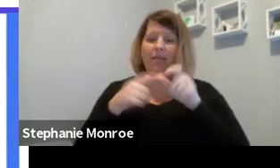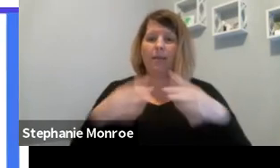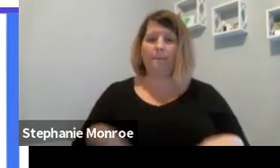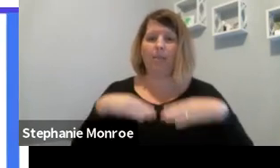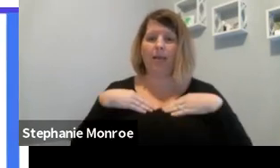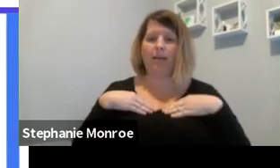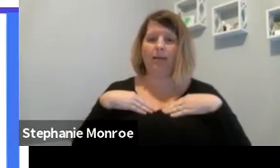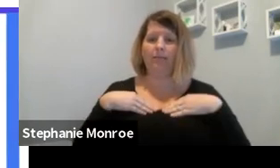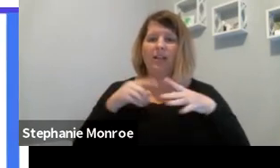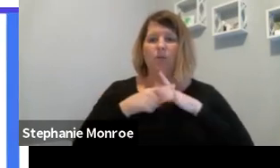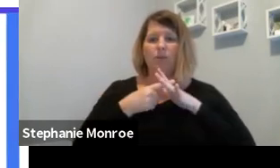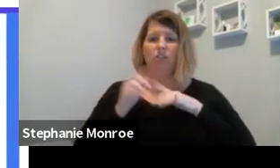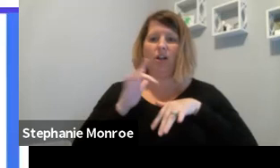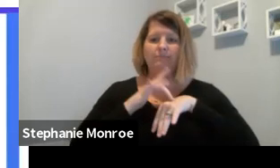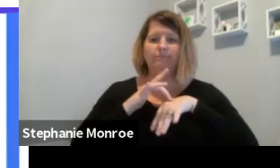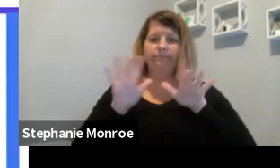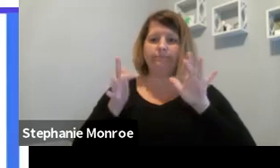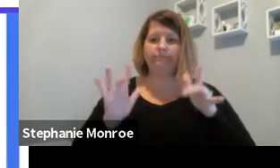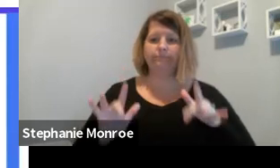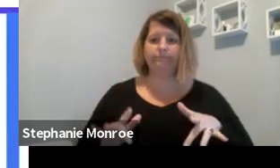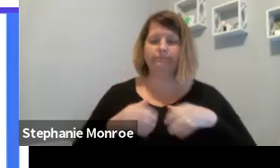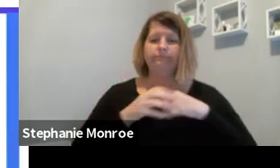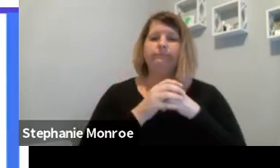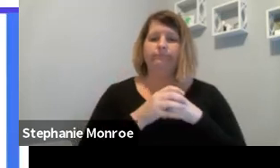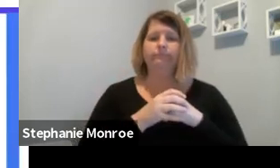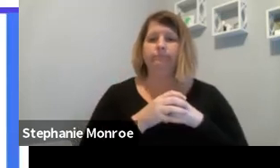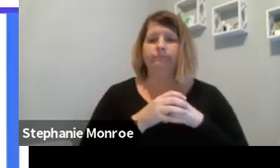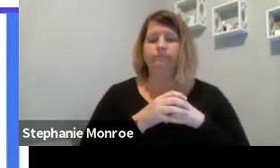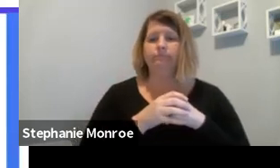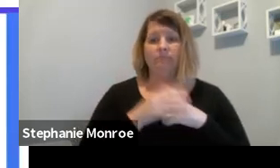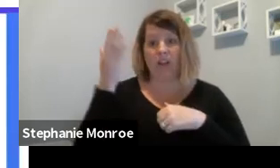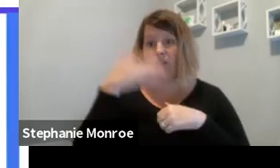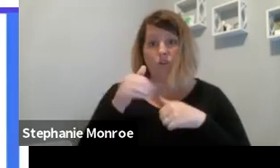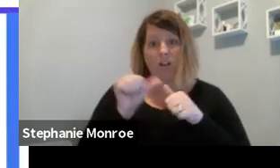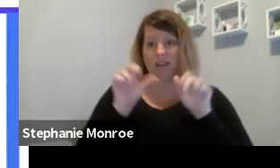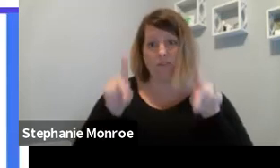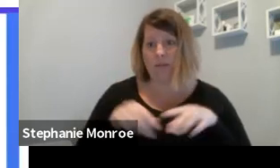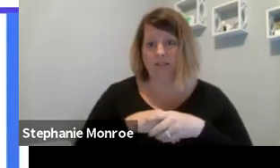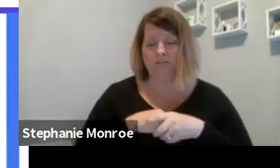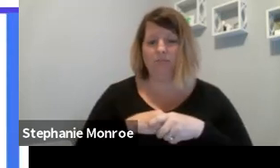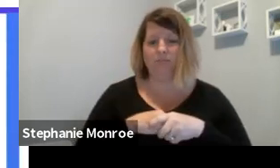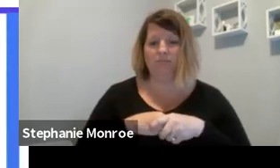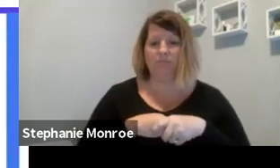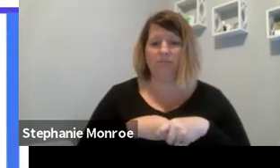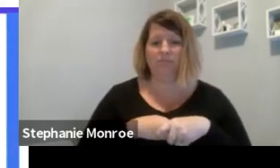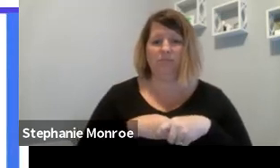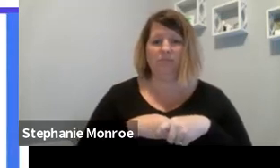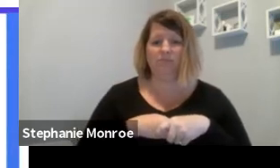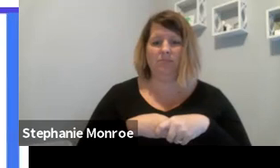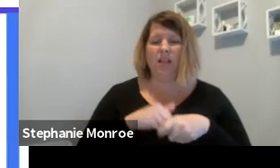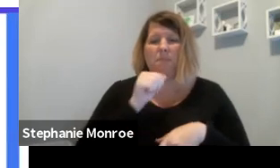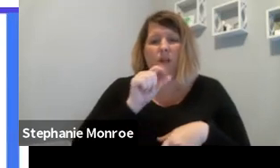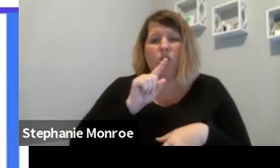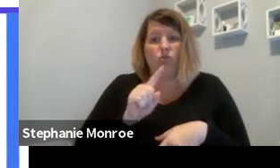and he would start abusing us, in front of everybody. I don't know if anybody knew what was going on.